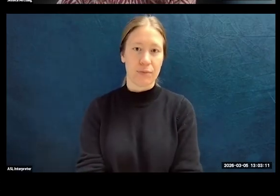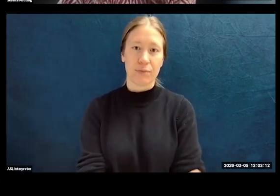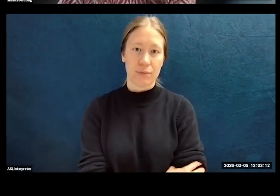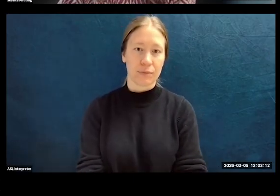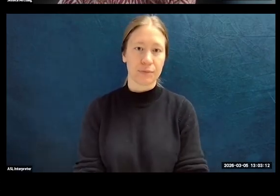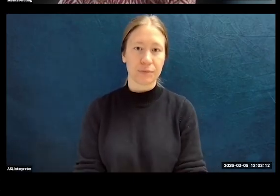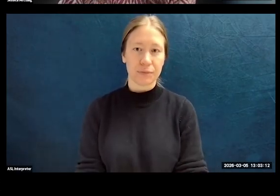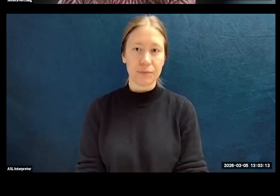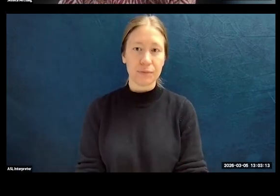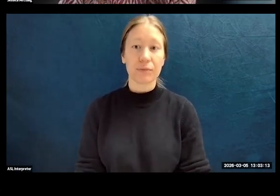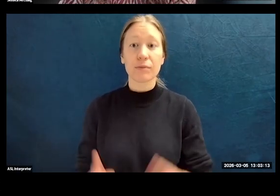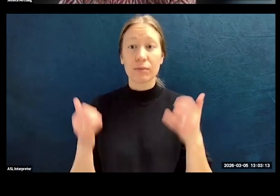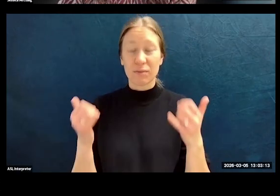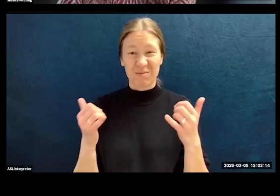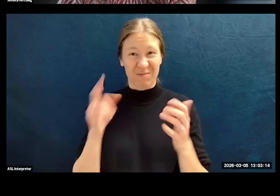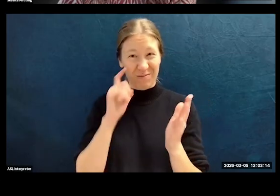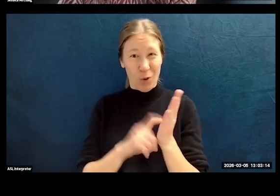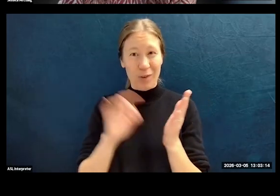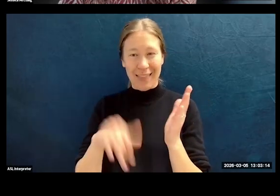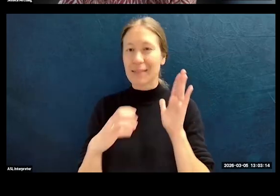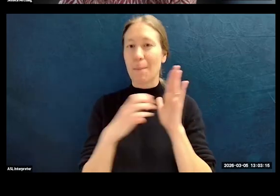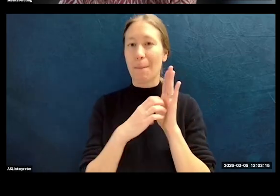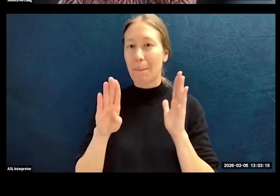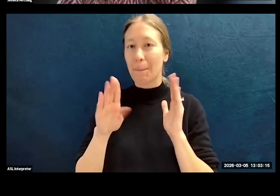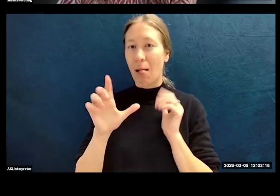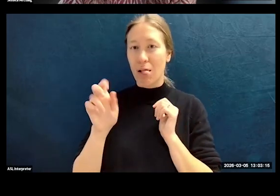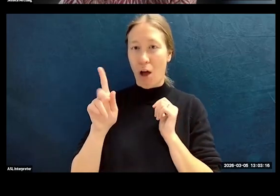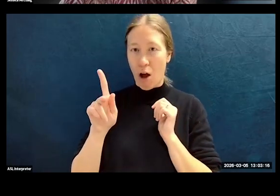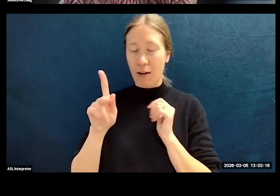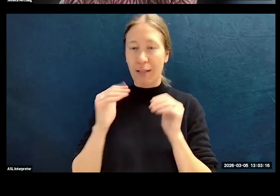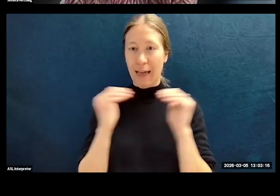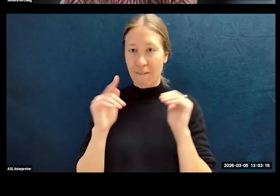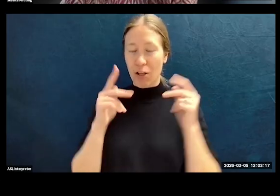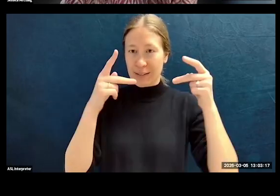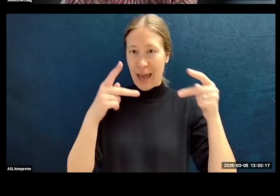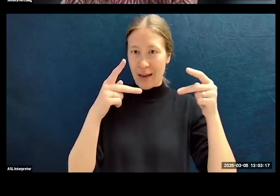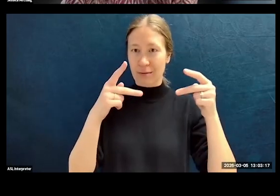This is another block level tag that will go underneath the document tag and have other tags nested within it.